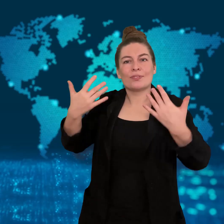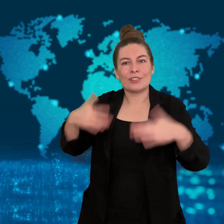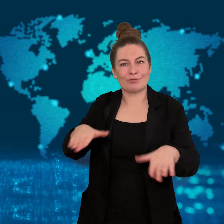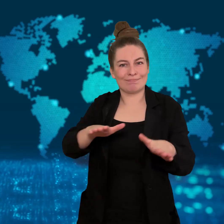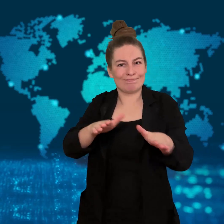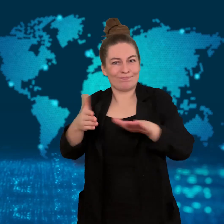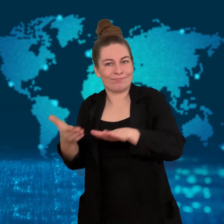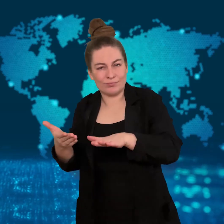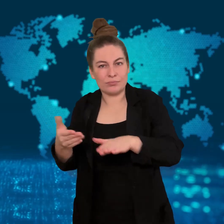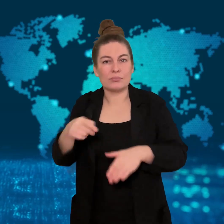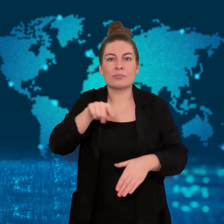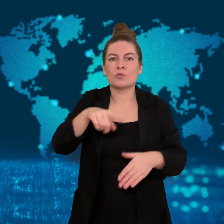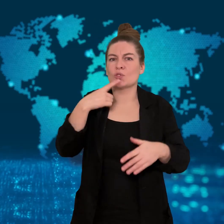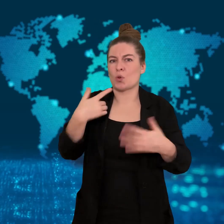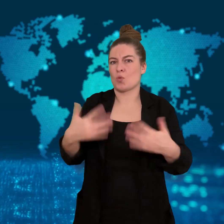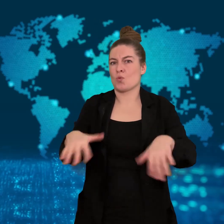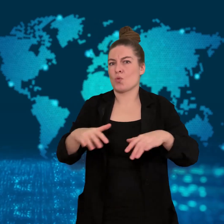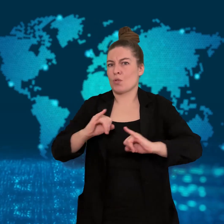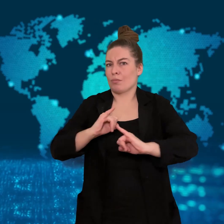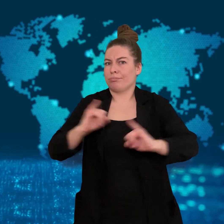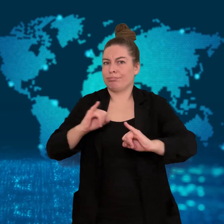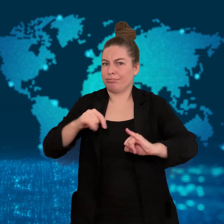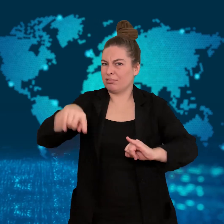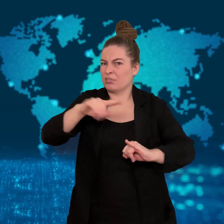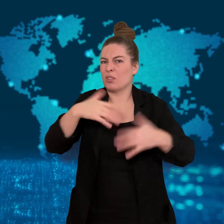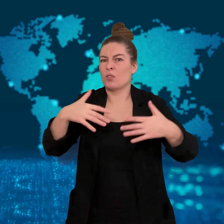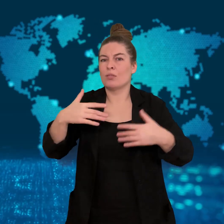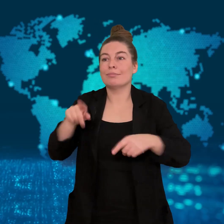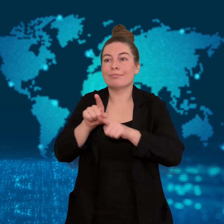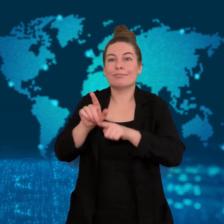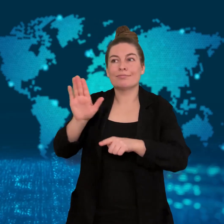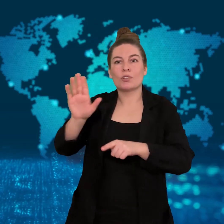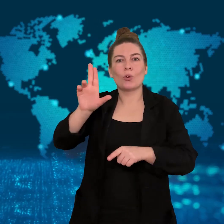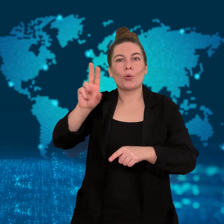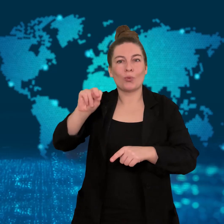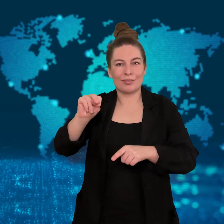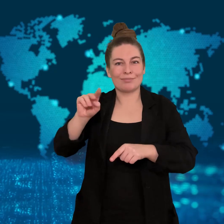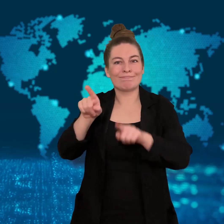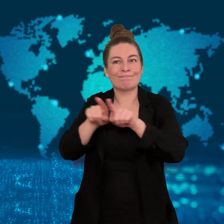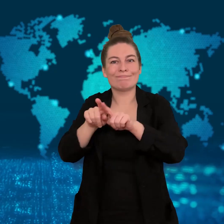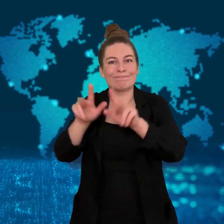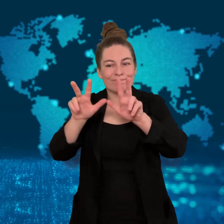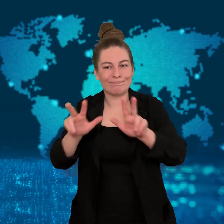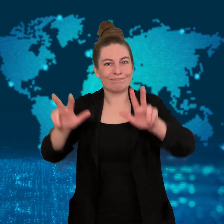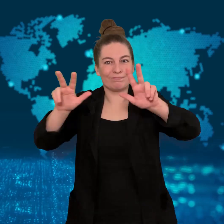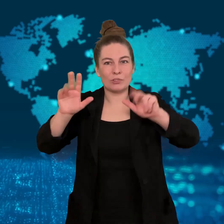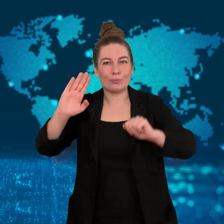seek justice for its victims.